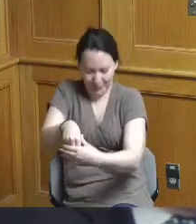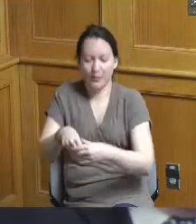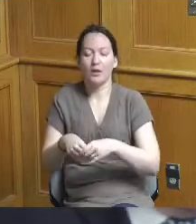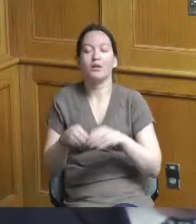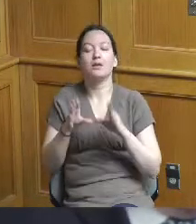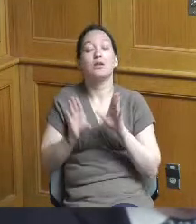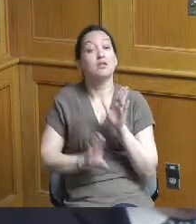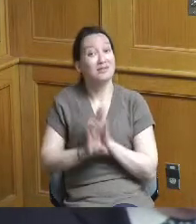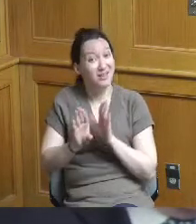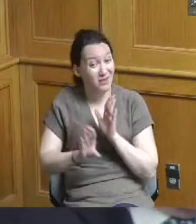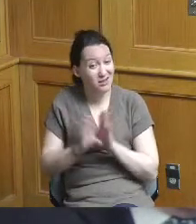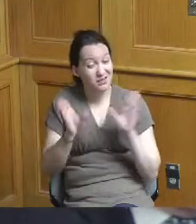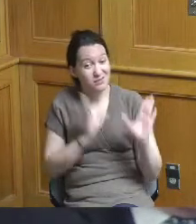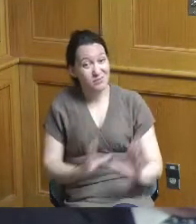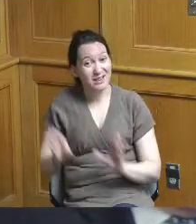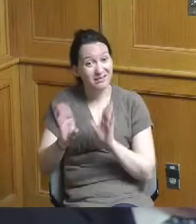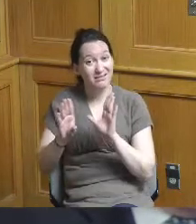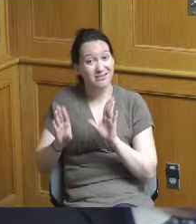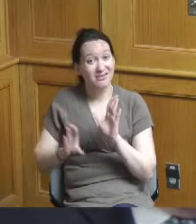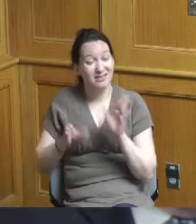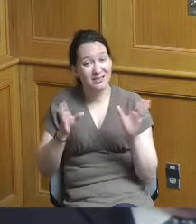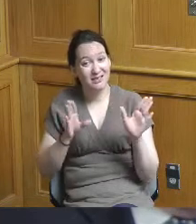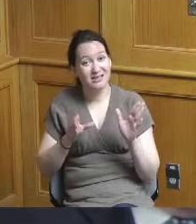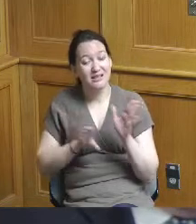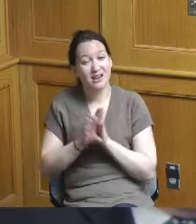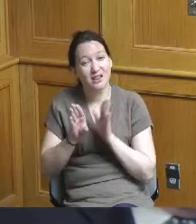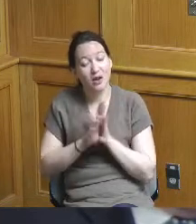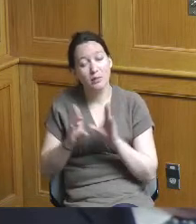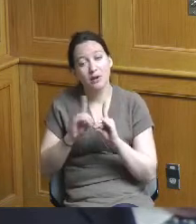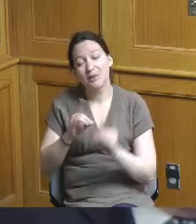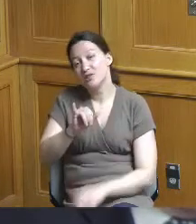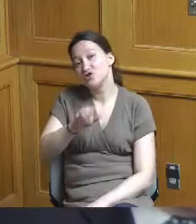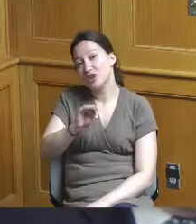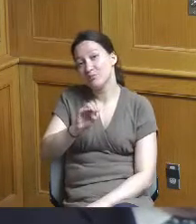development of our Planning and Development Department James Noyes and the Director of